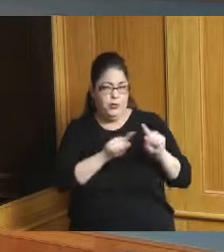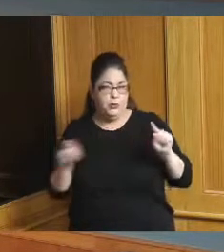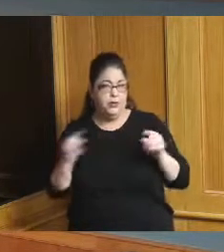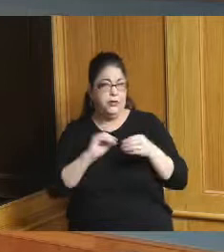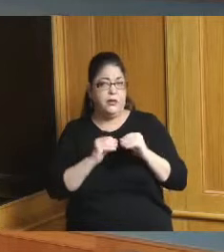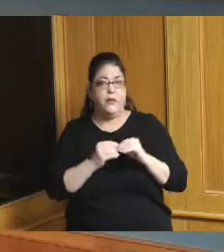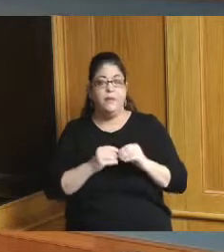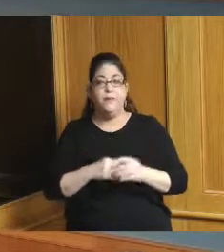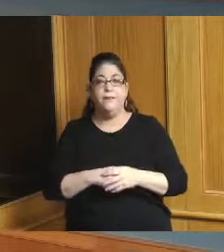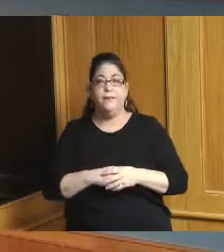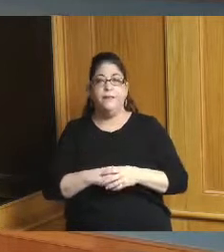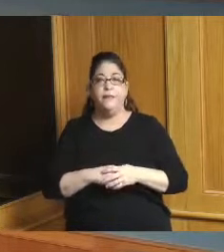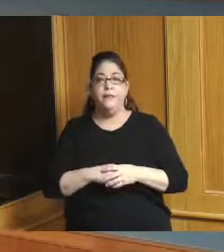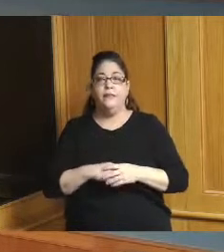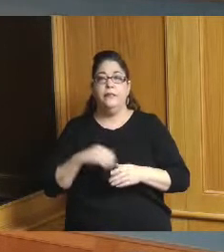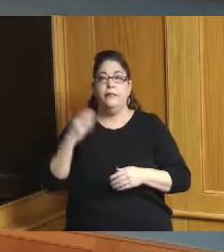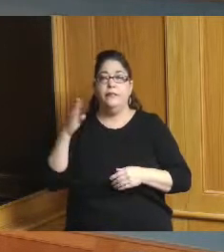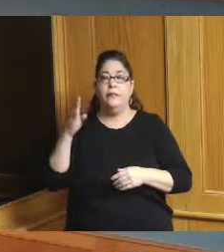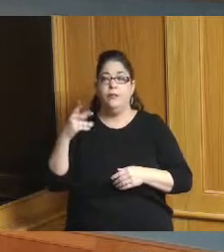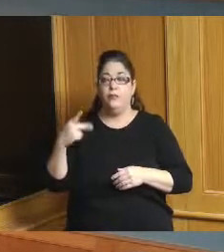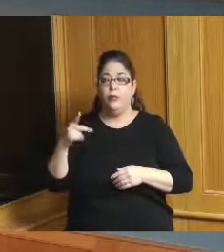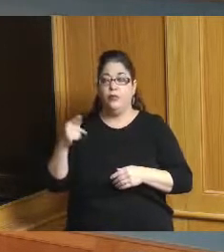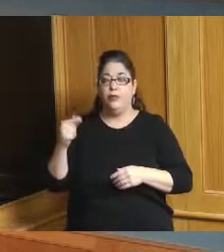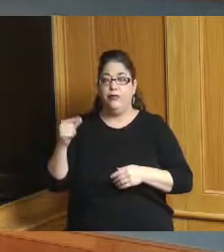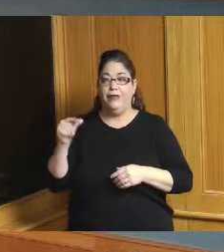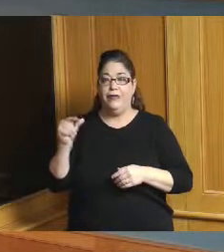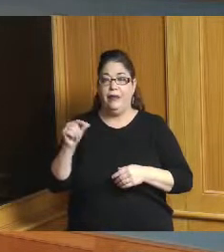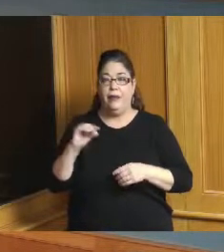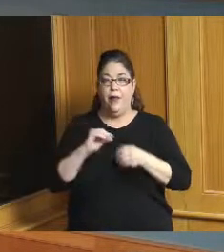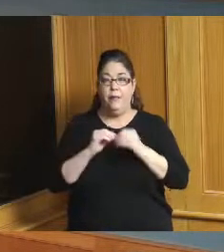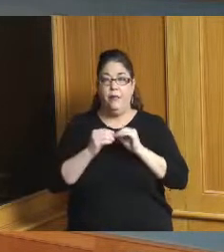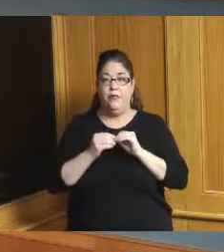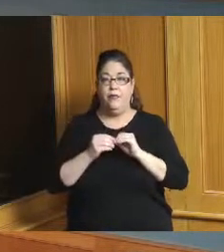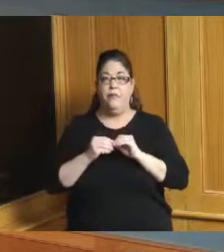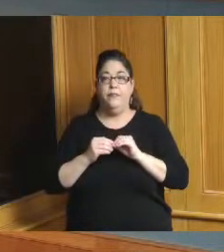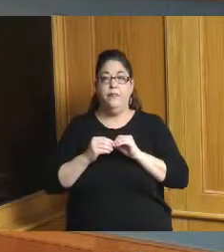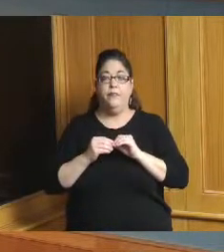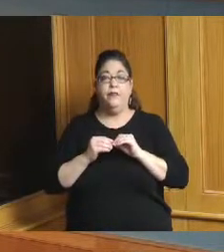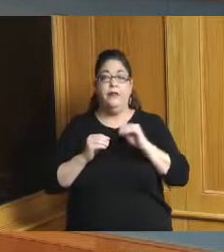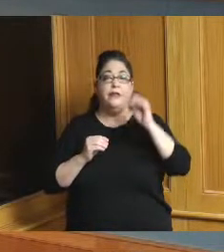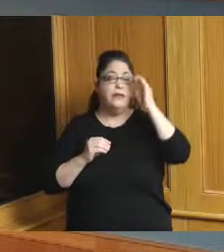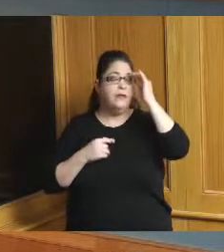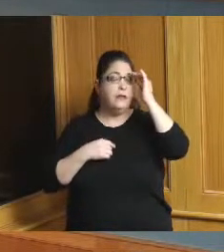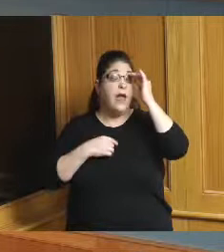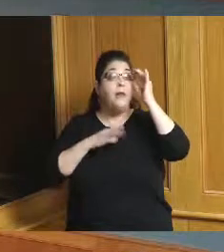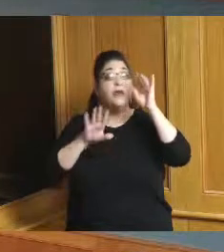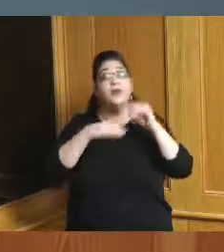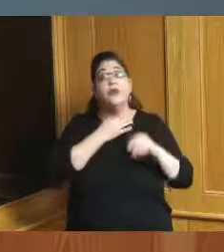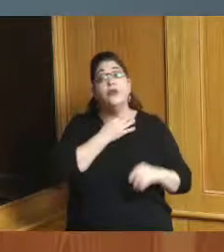with the blue and purple and green yeah and just wondering really the reasons for